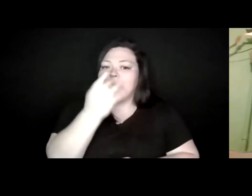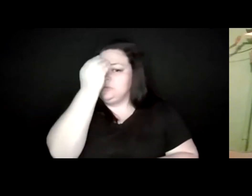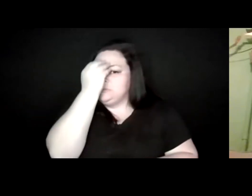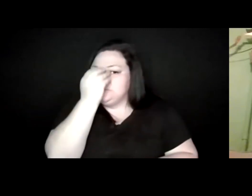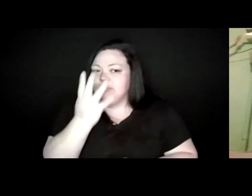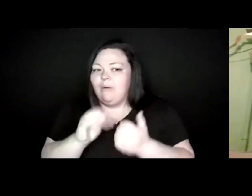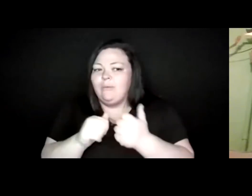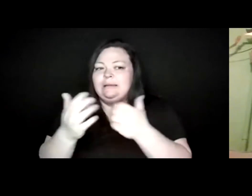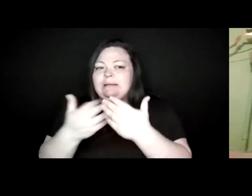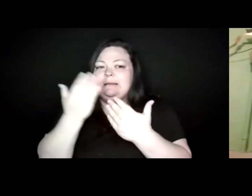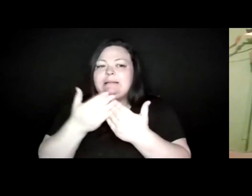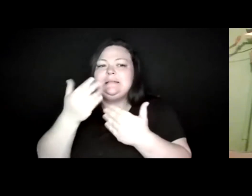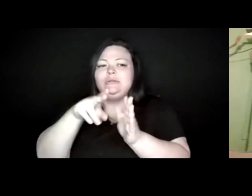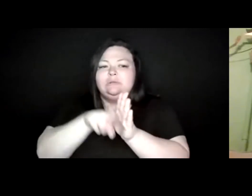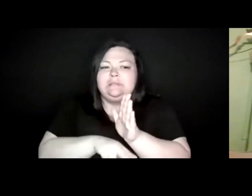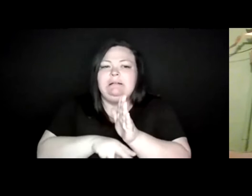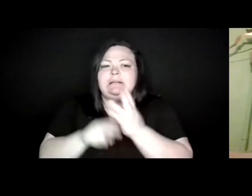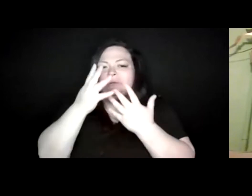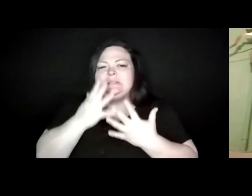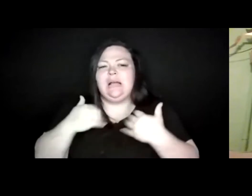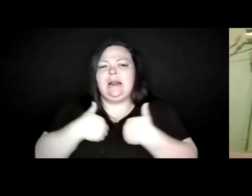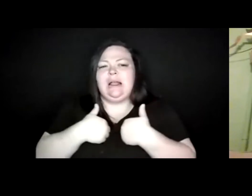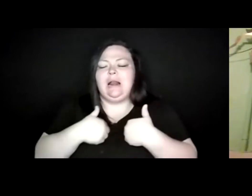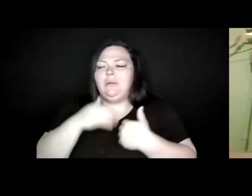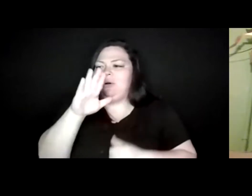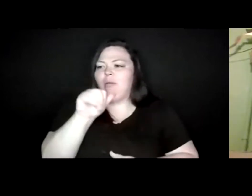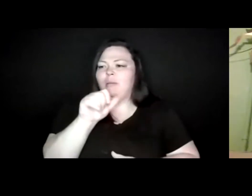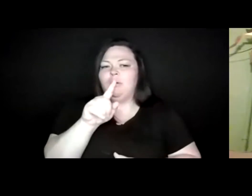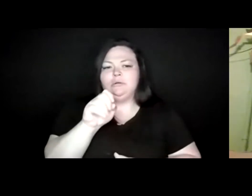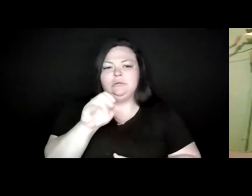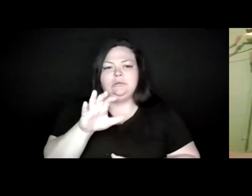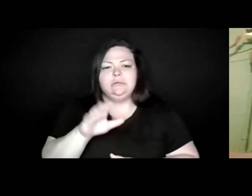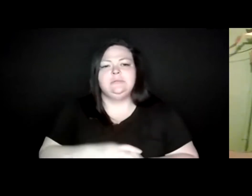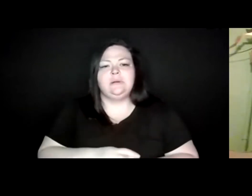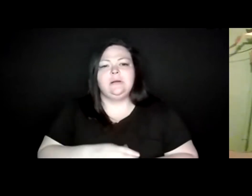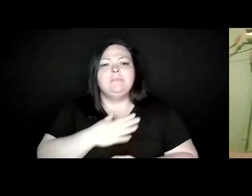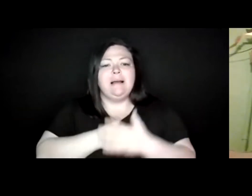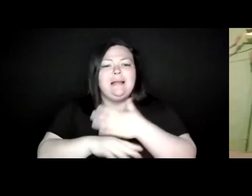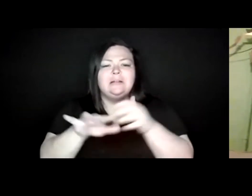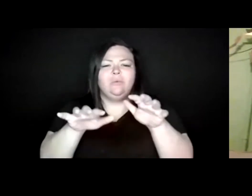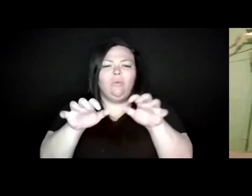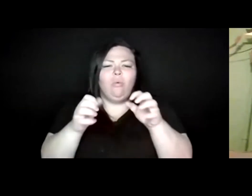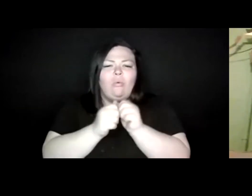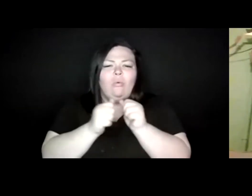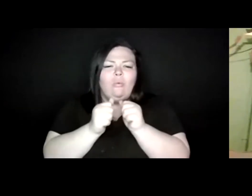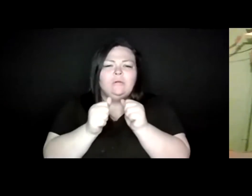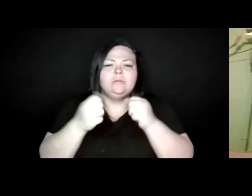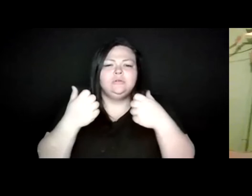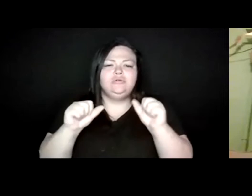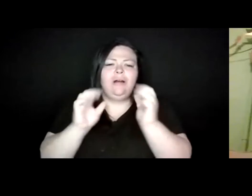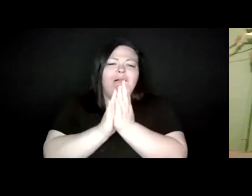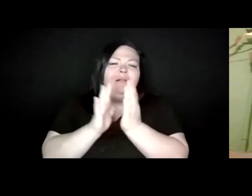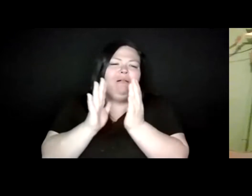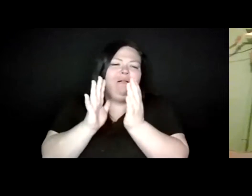it is to sink to the sad animal of the Baltic. My frozen hands try clapping into the emptiness.